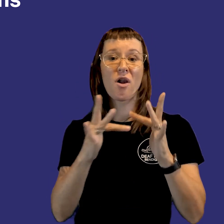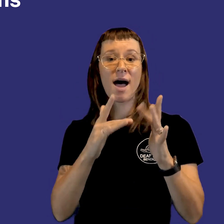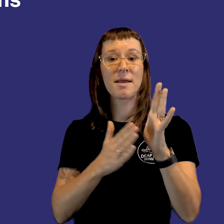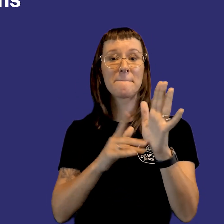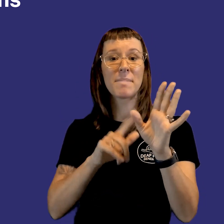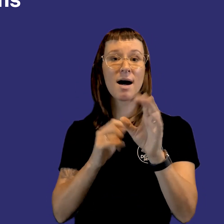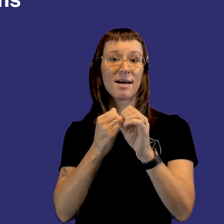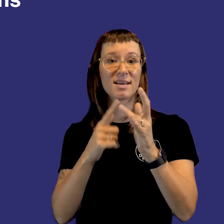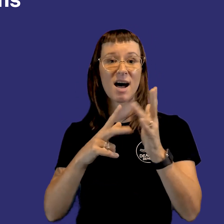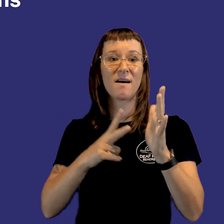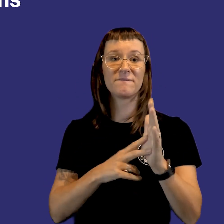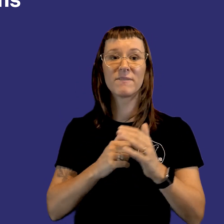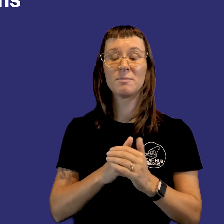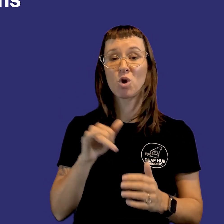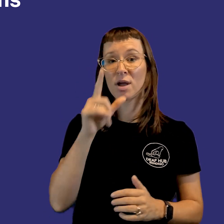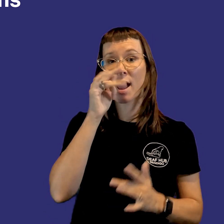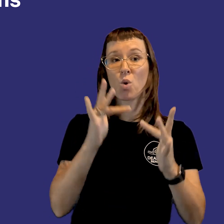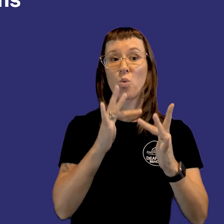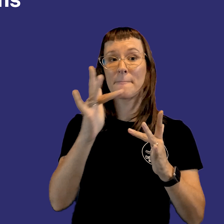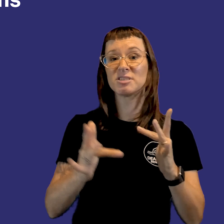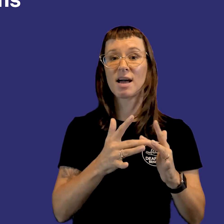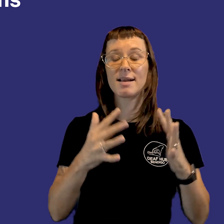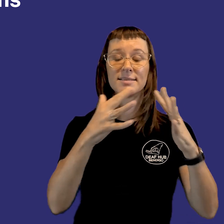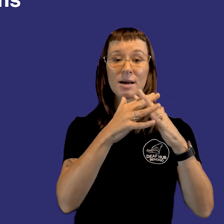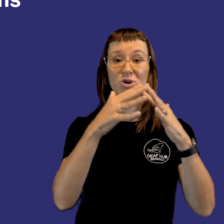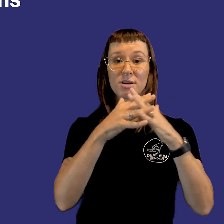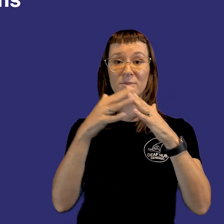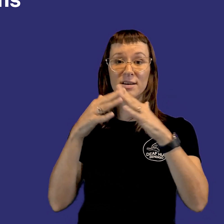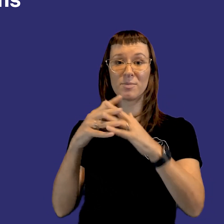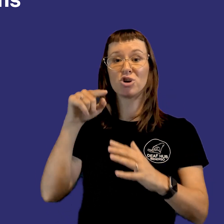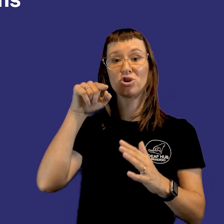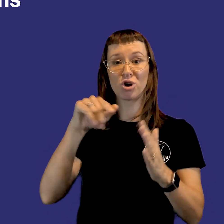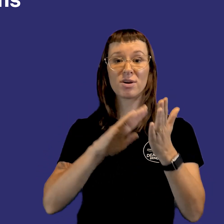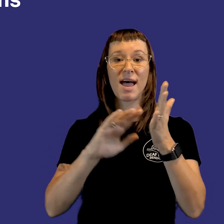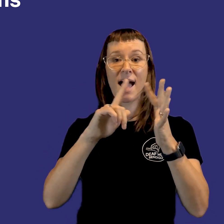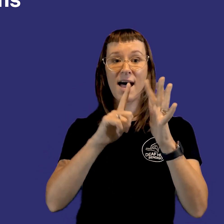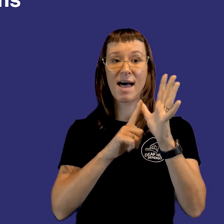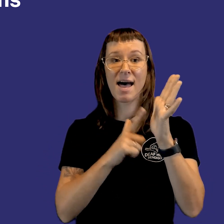can check the register through your MyGov account. Check out www.health.gov.au/ncsp